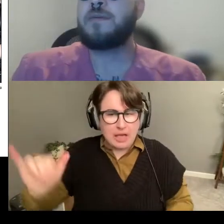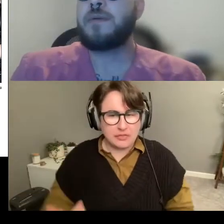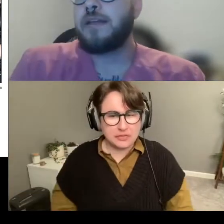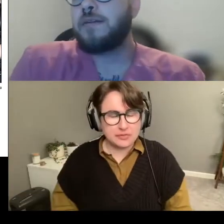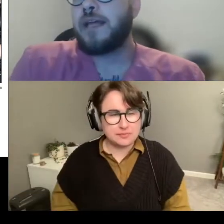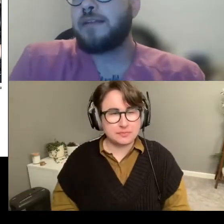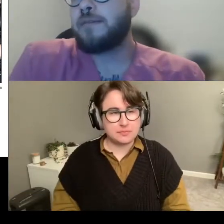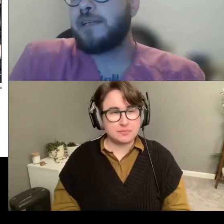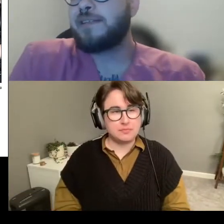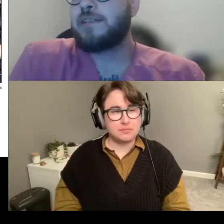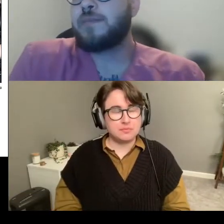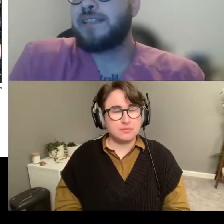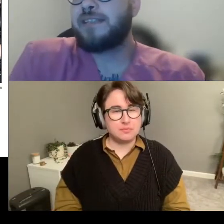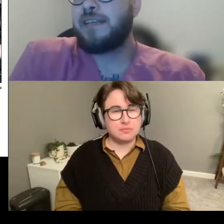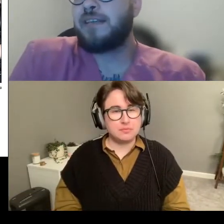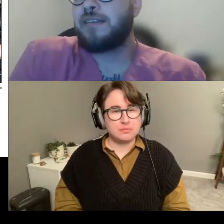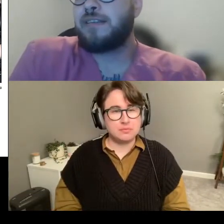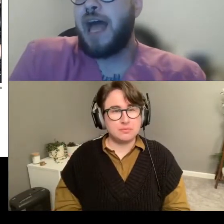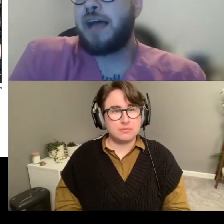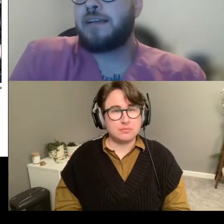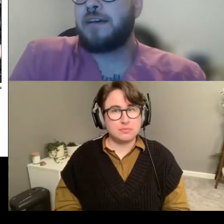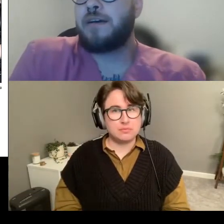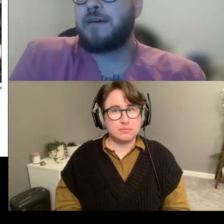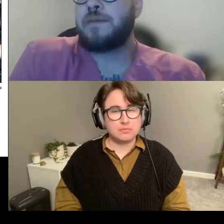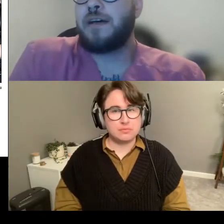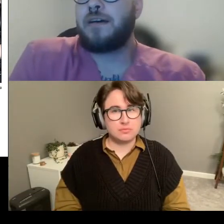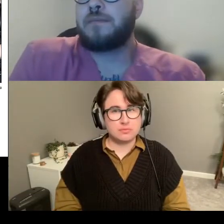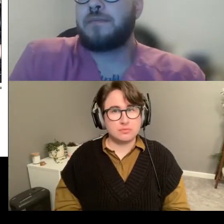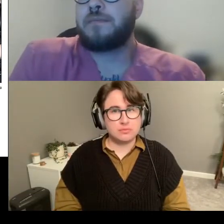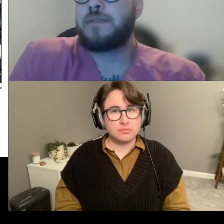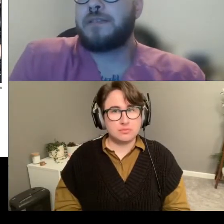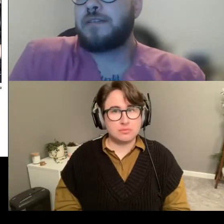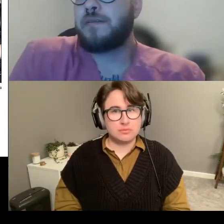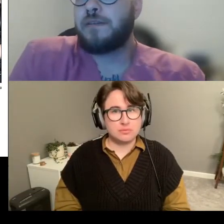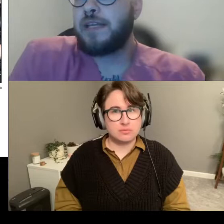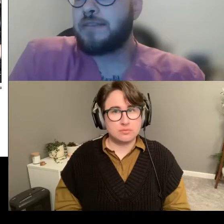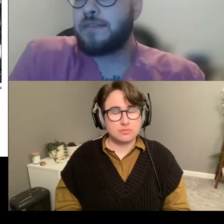So we know that the reasons we see lack of cervical cancer